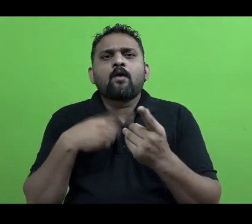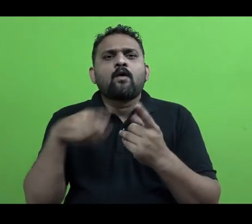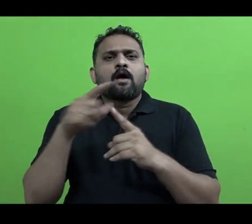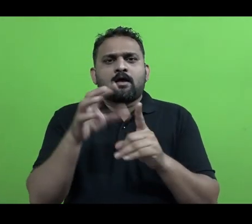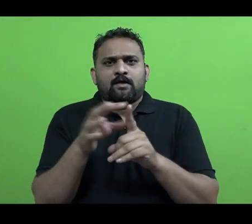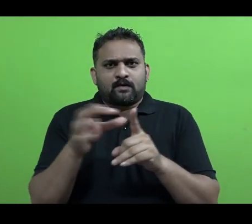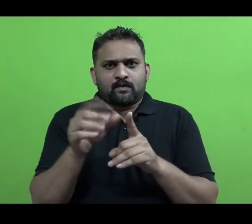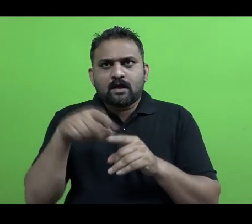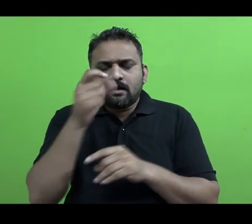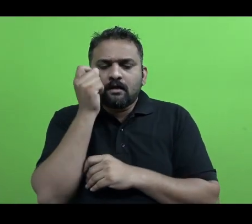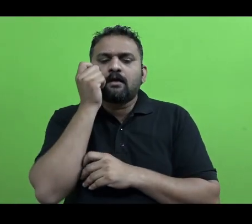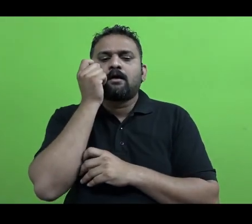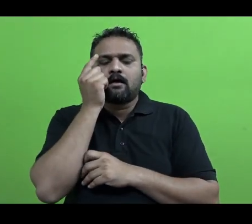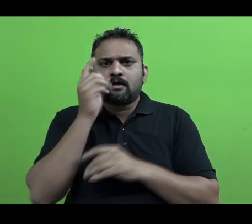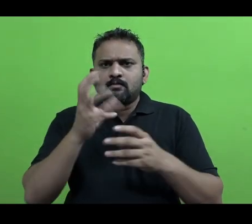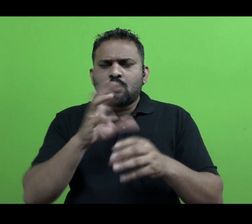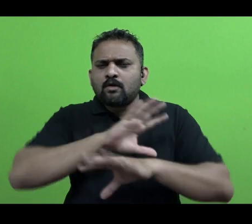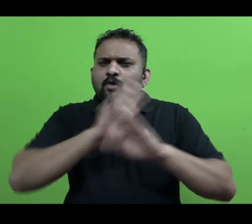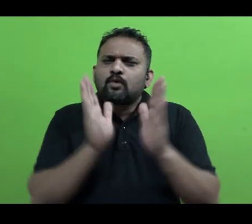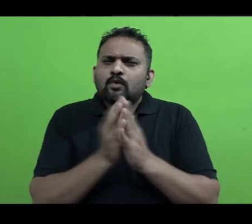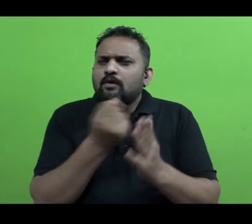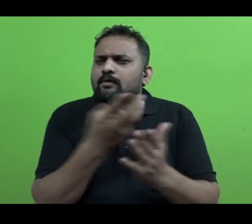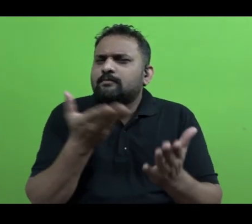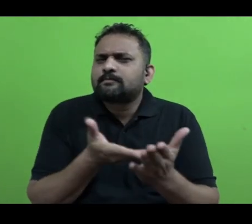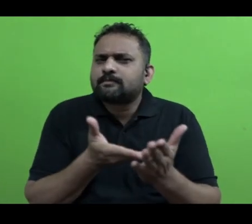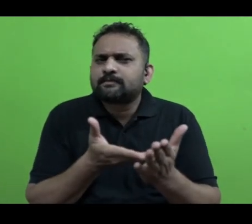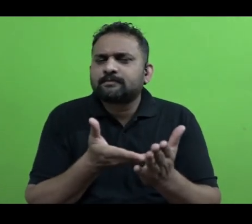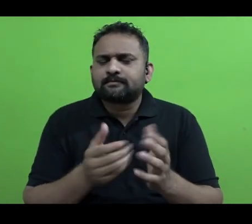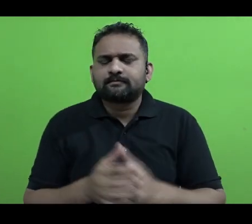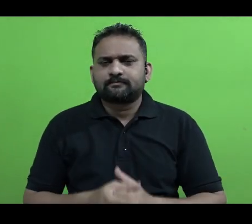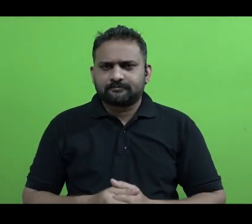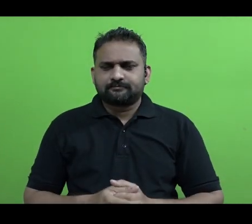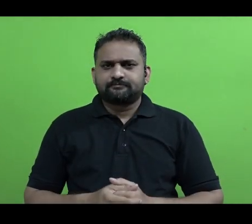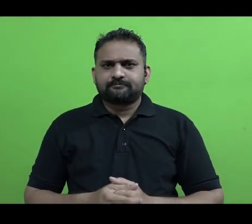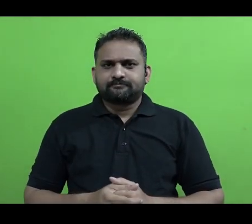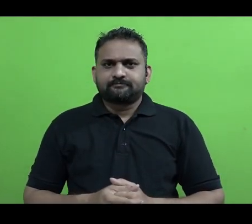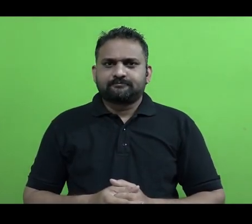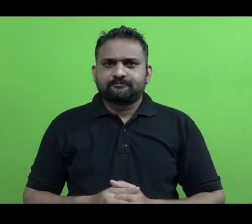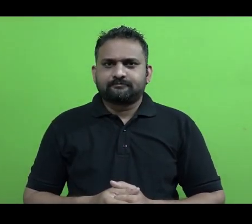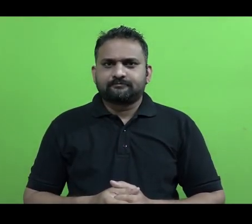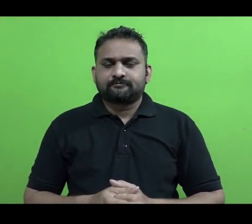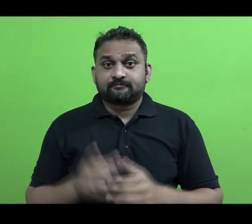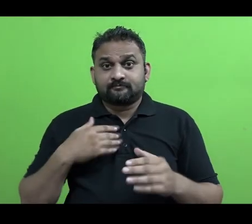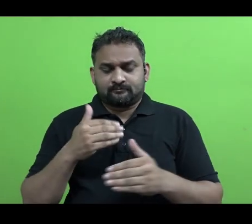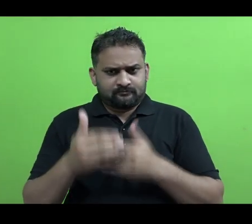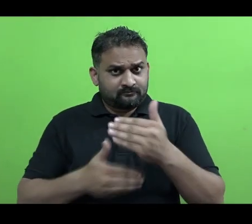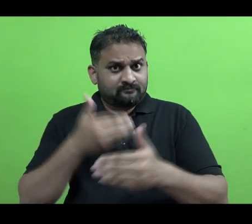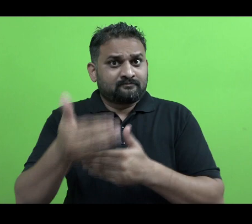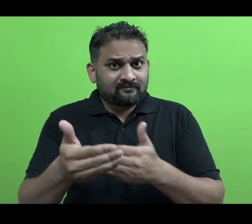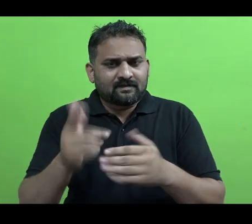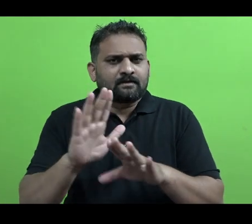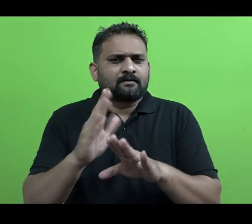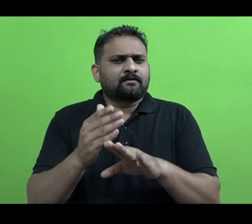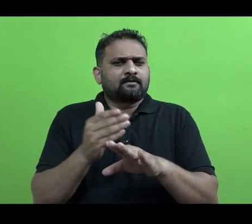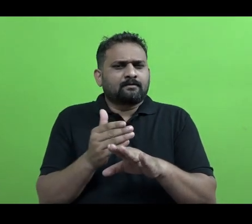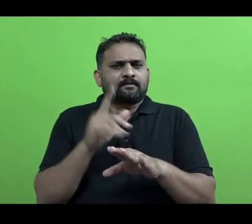to understand how many balls are there in total. Before we go on to step 6,